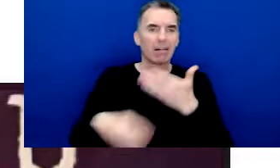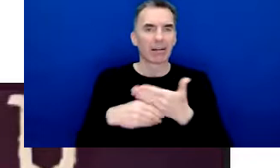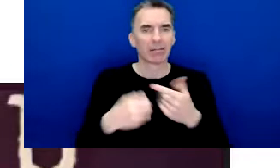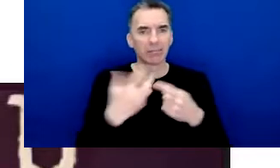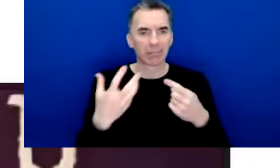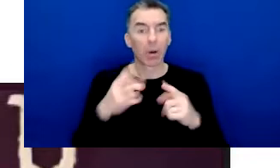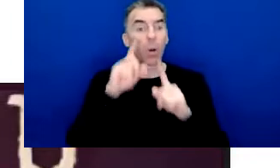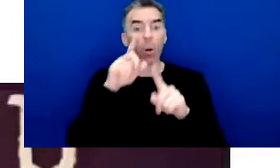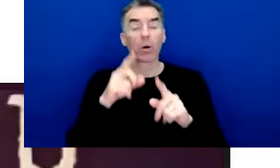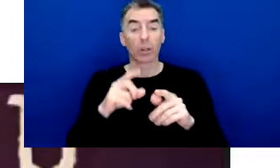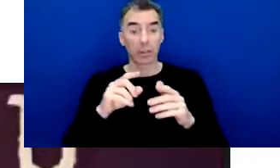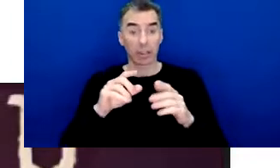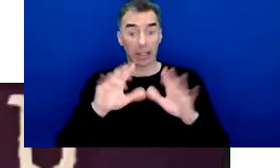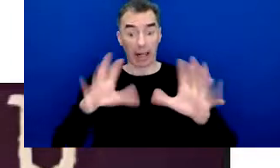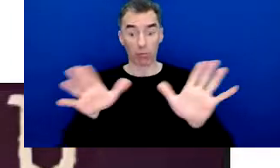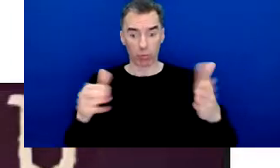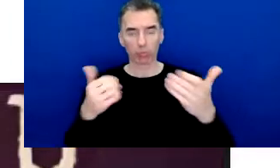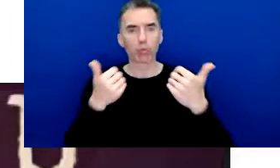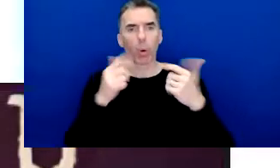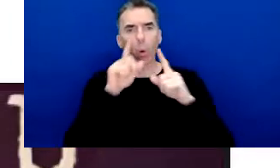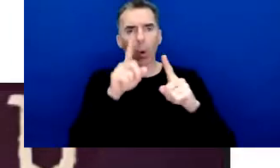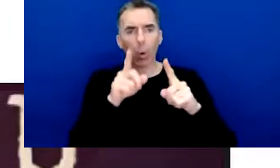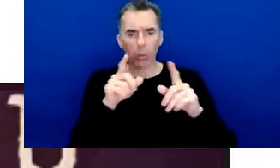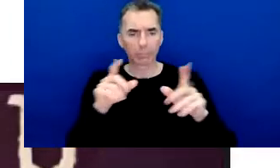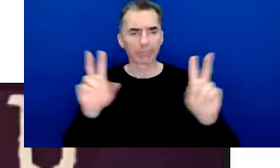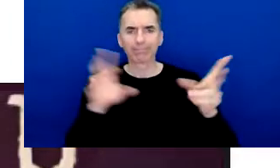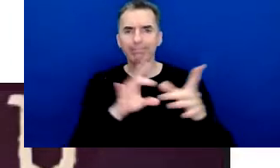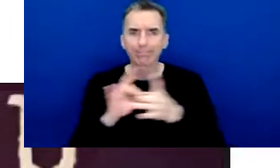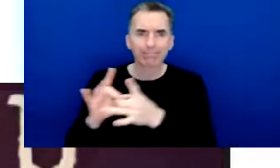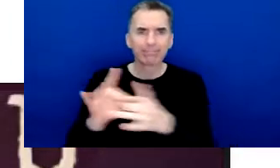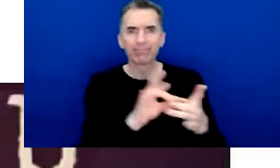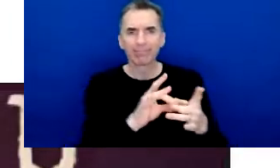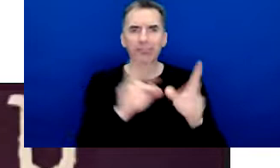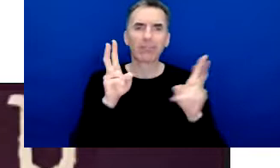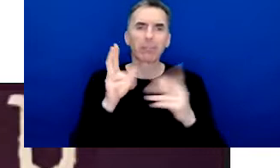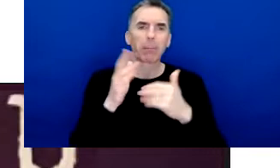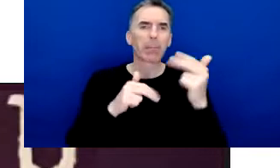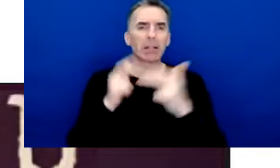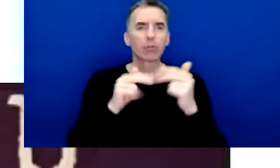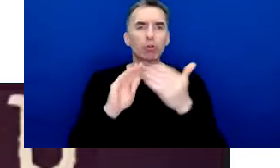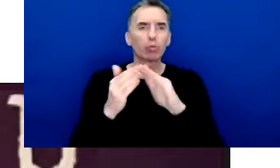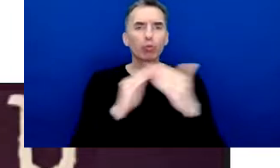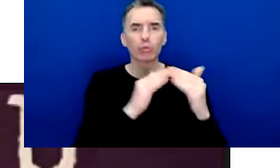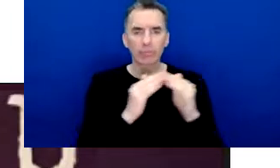in the classroom. We want to present some tips, considerations that assist us with student success.